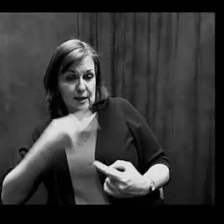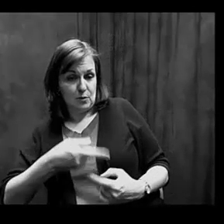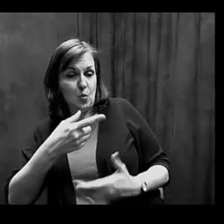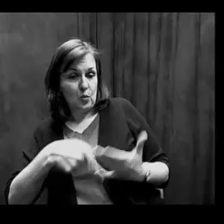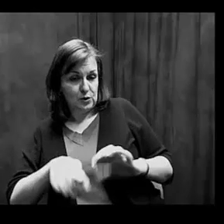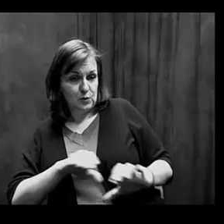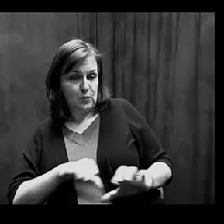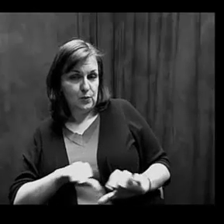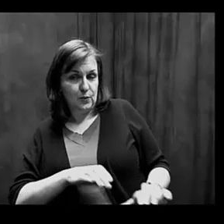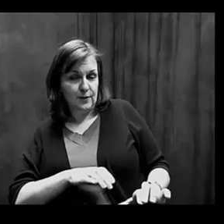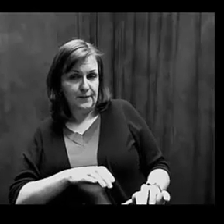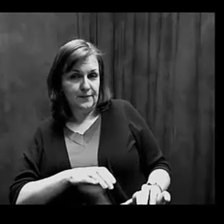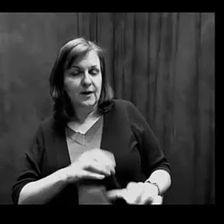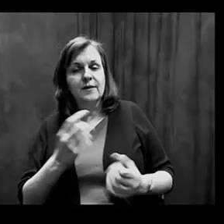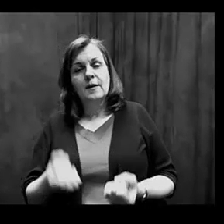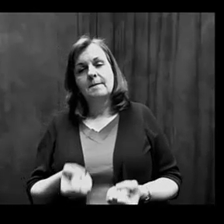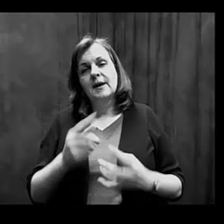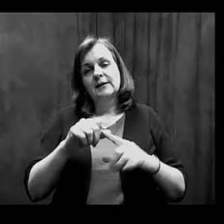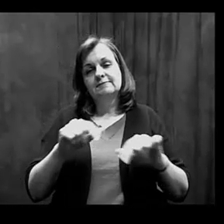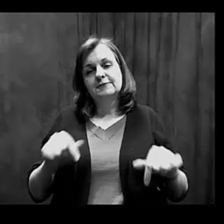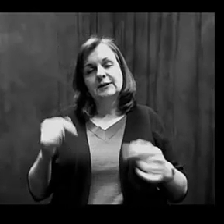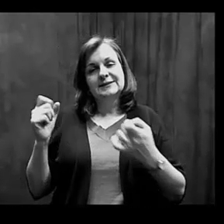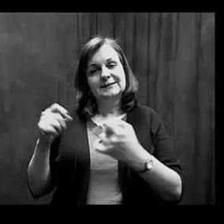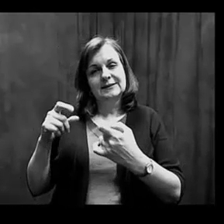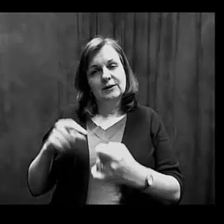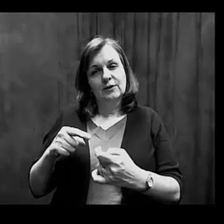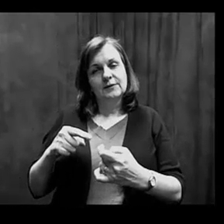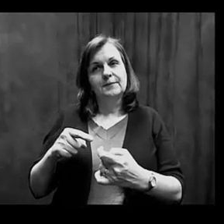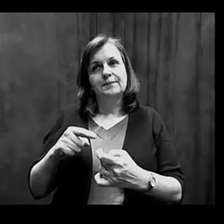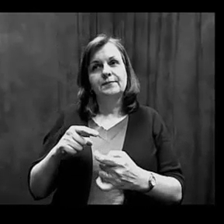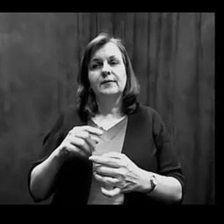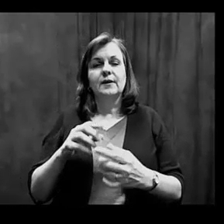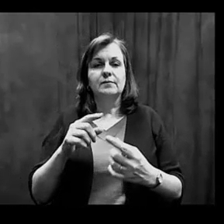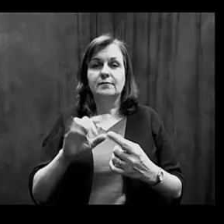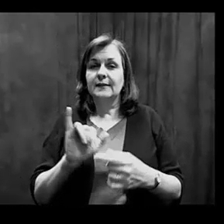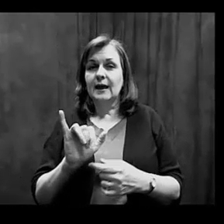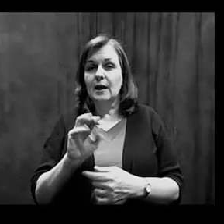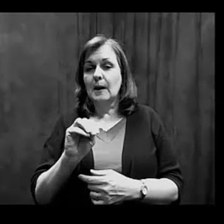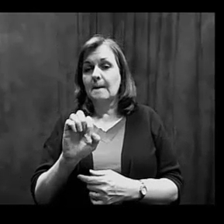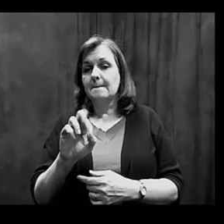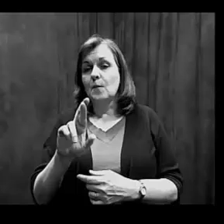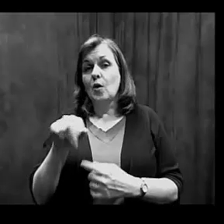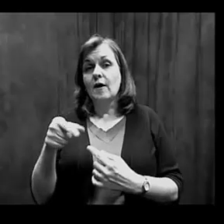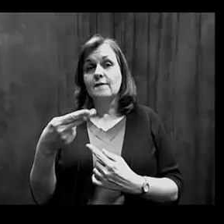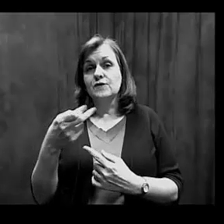chemical signals that will come into play we will talk about morphogens in another video